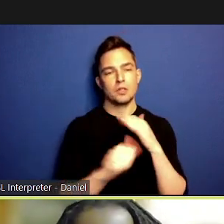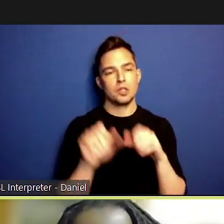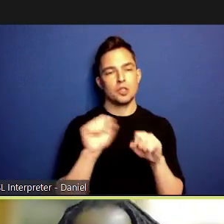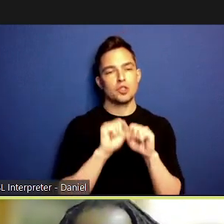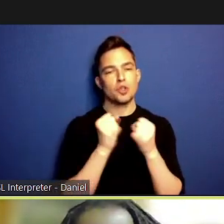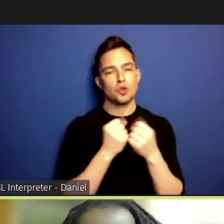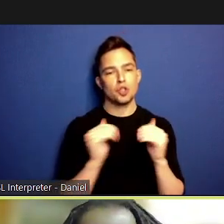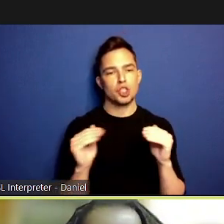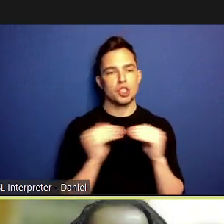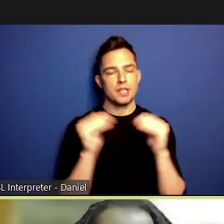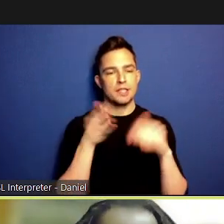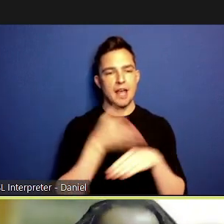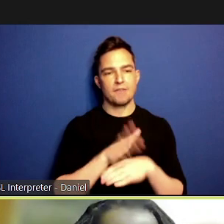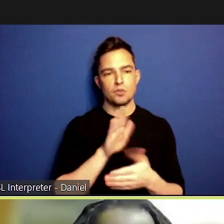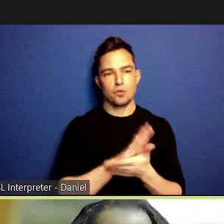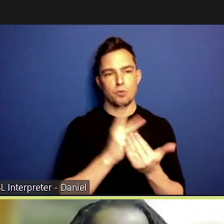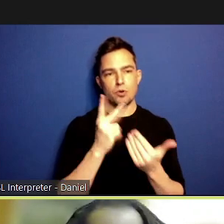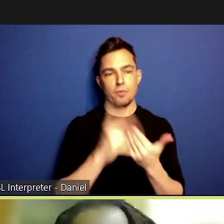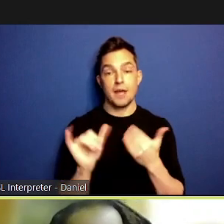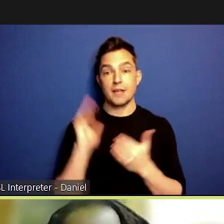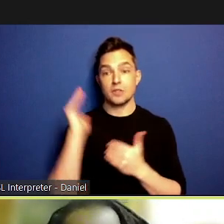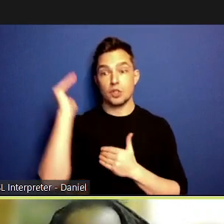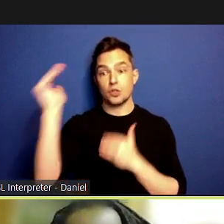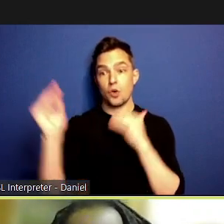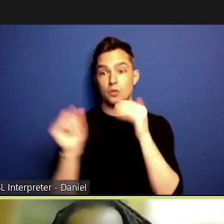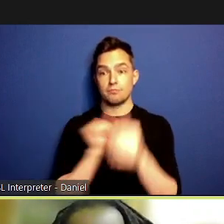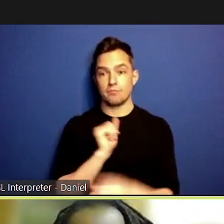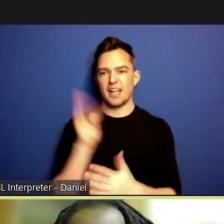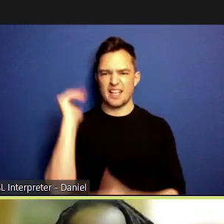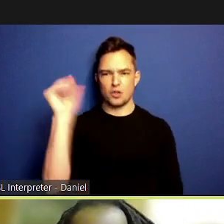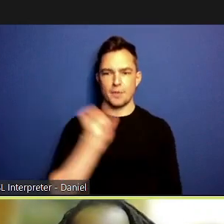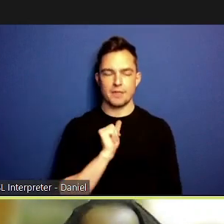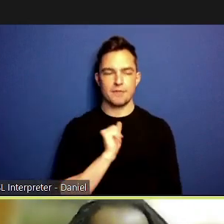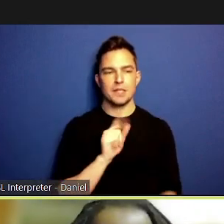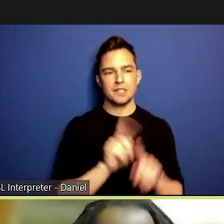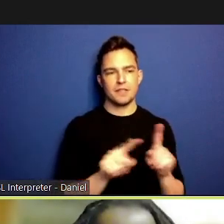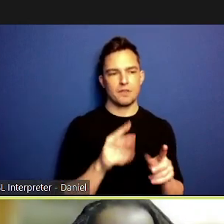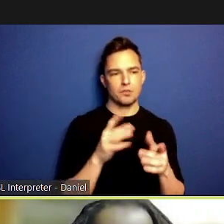And as an adult, I was having a different relationship to surveillance, but still being